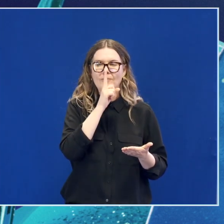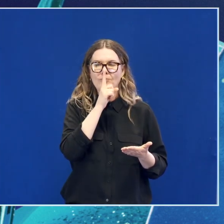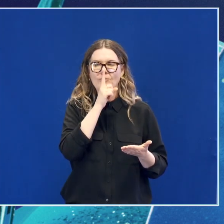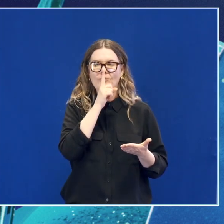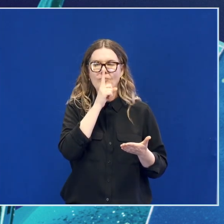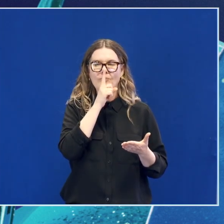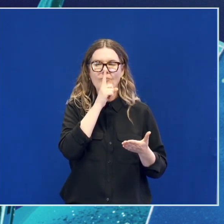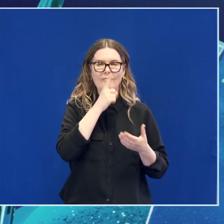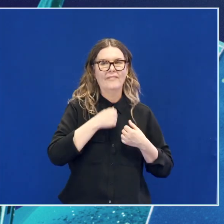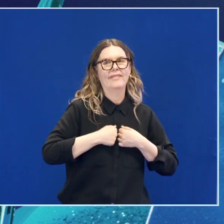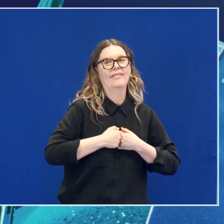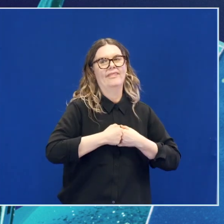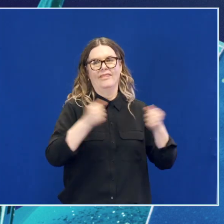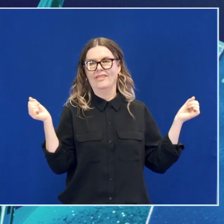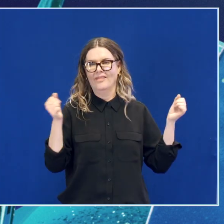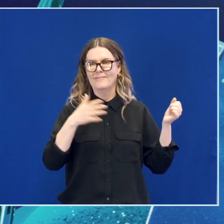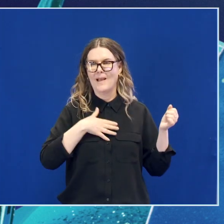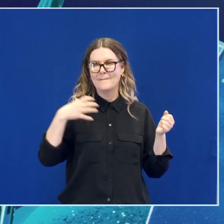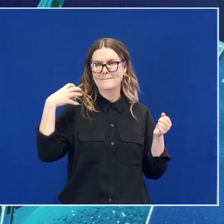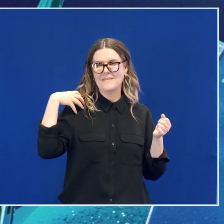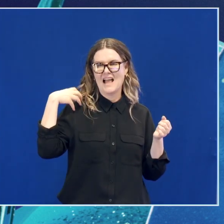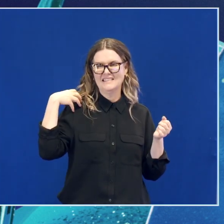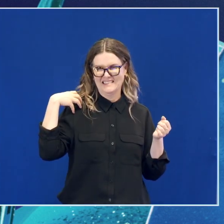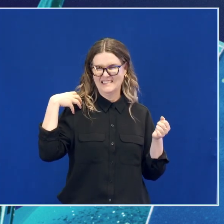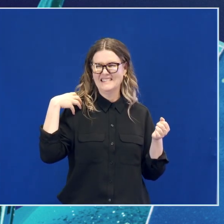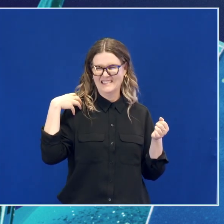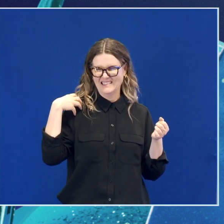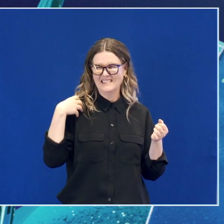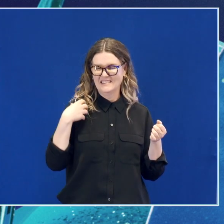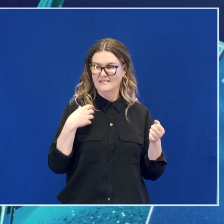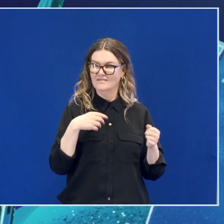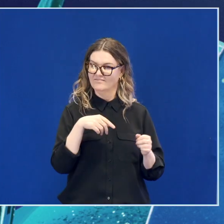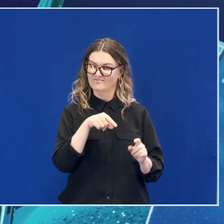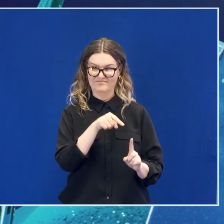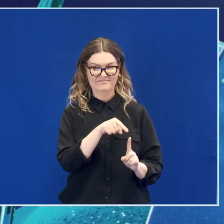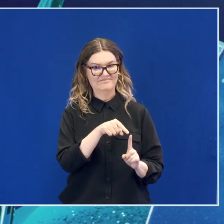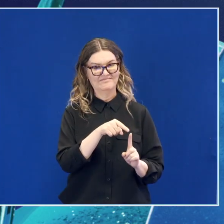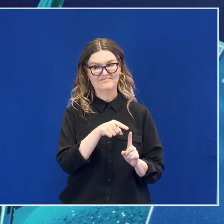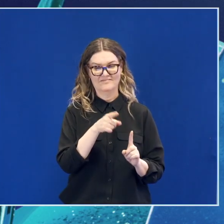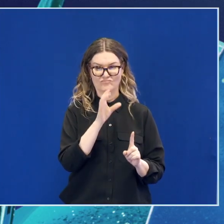I can go to this agent and get the information I'm looking for.